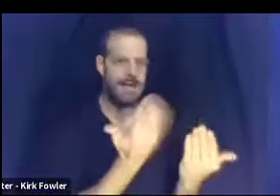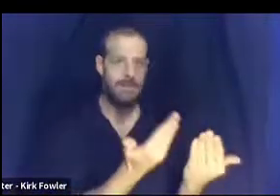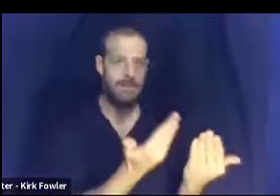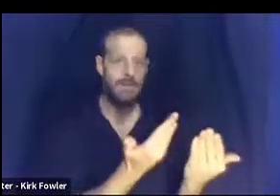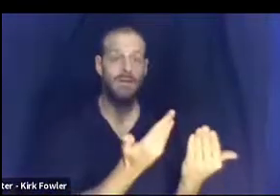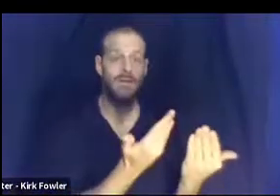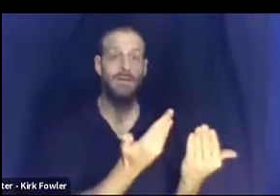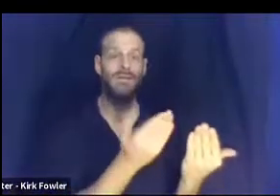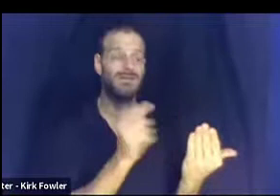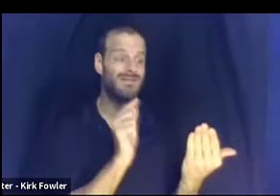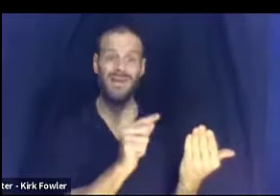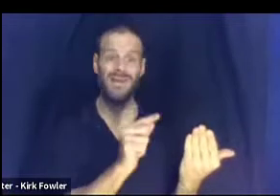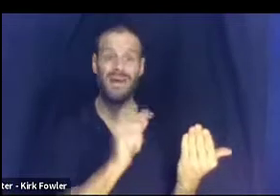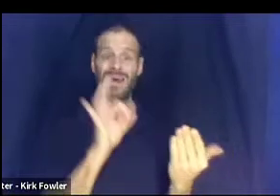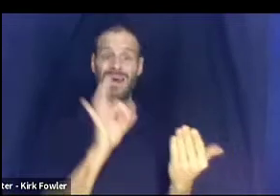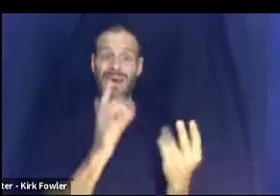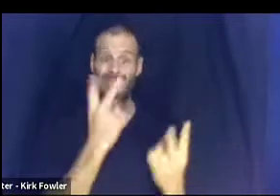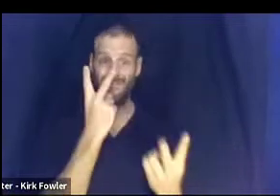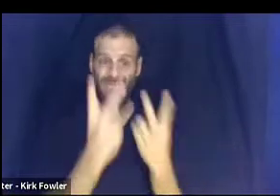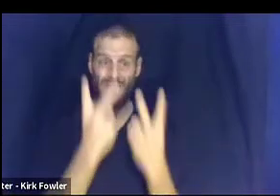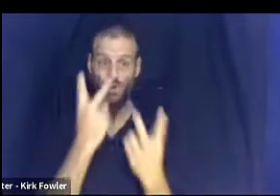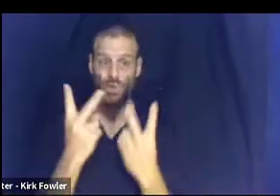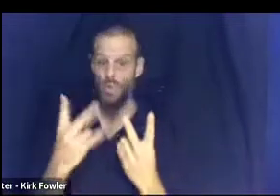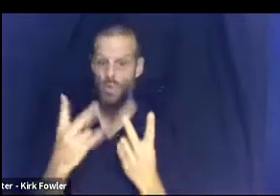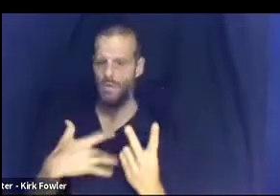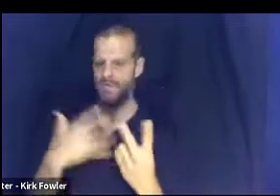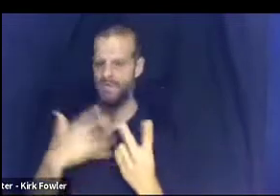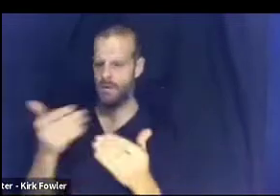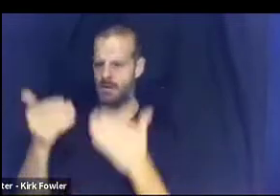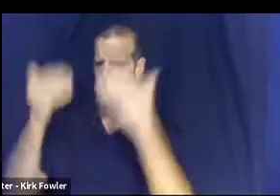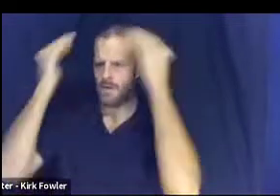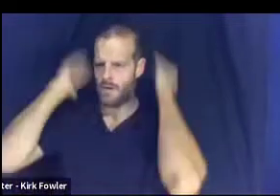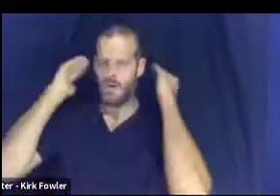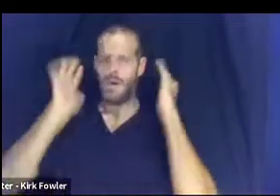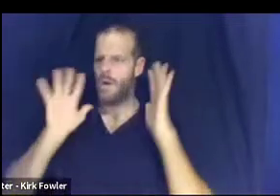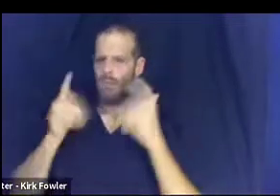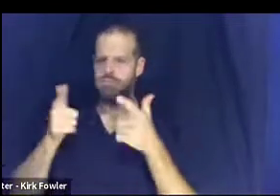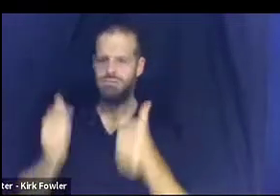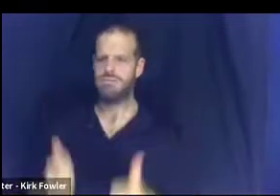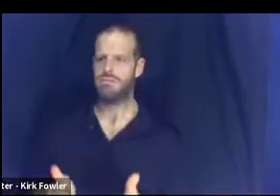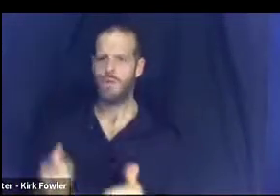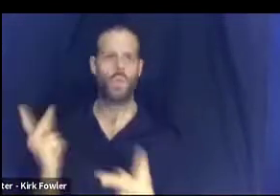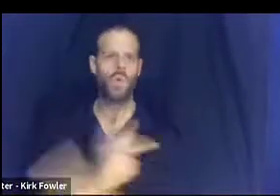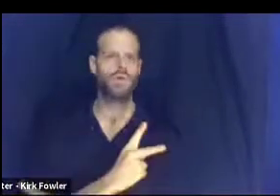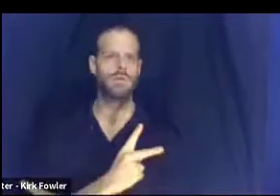if it's a visual one is gonna be much harder or maybe even not possible for the student to access